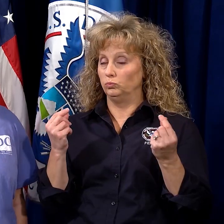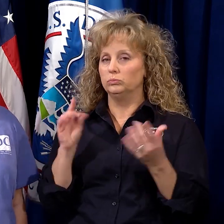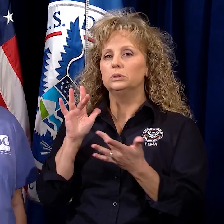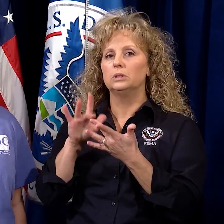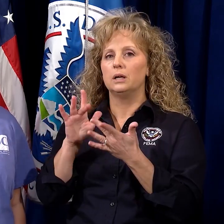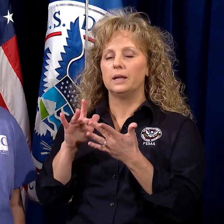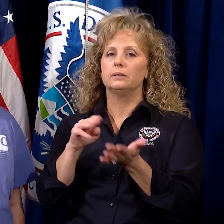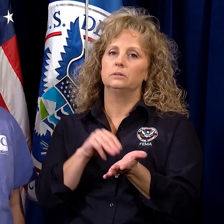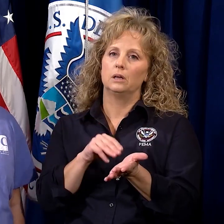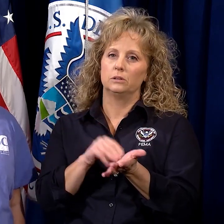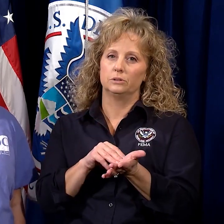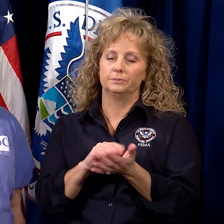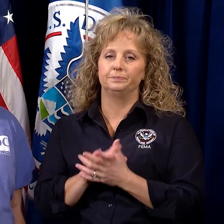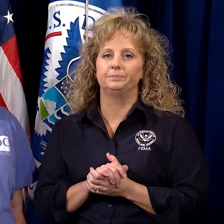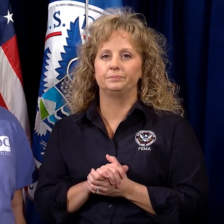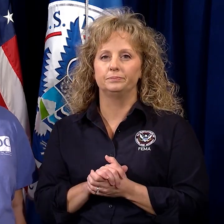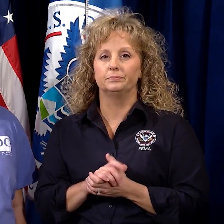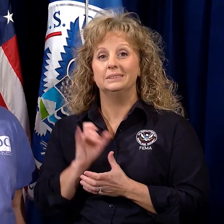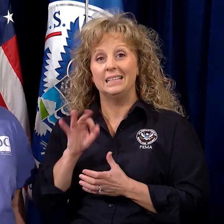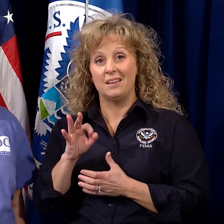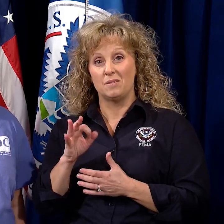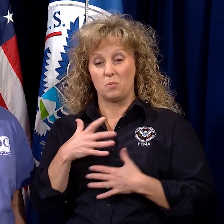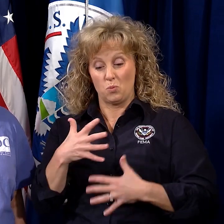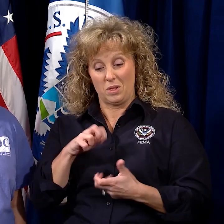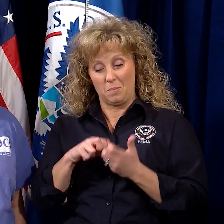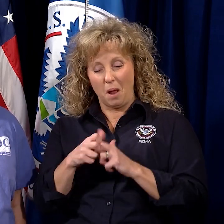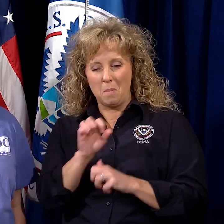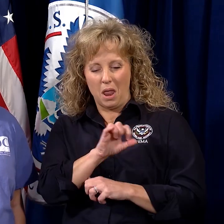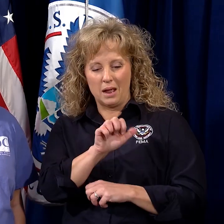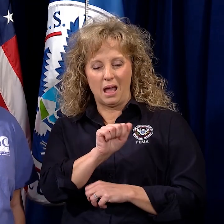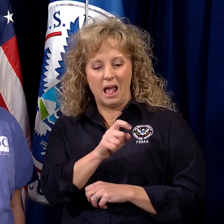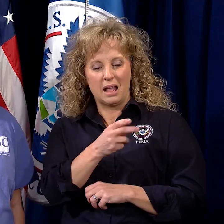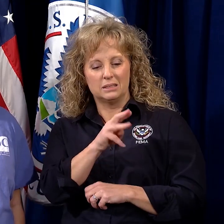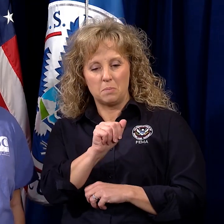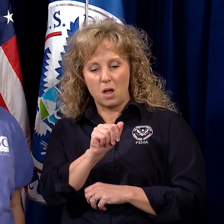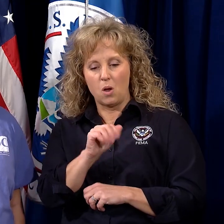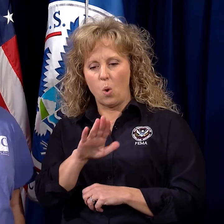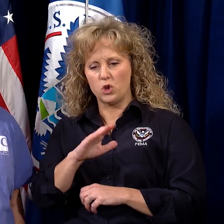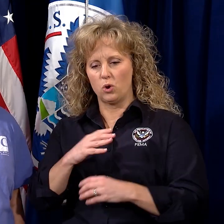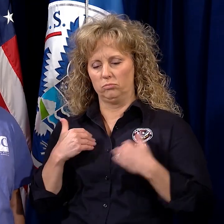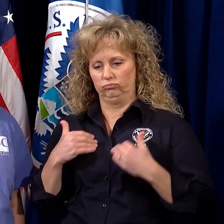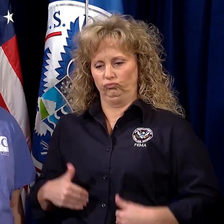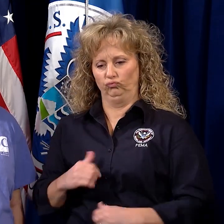If you have a breathing problem like asthma or a weakened immune system,